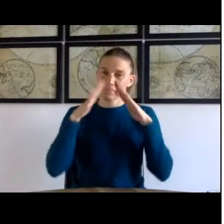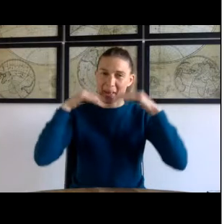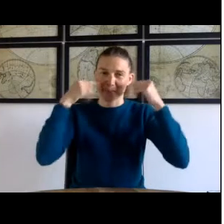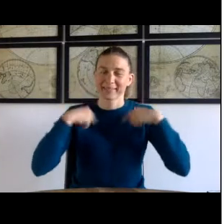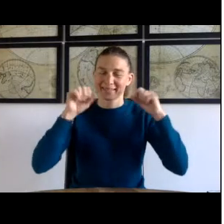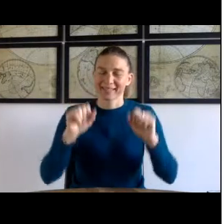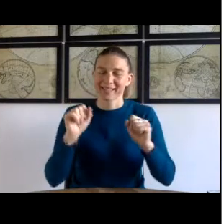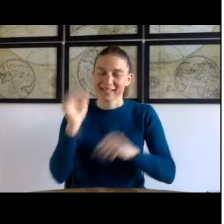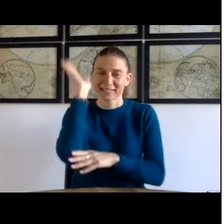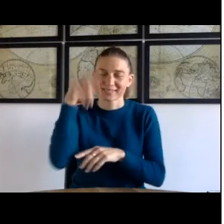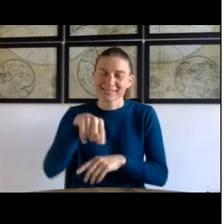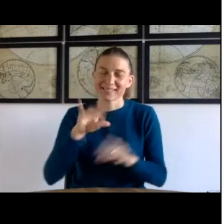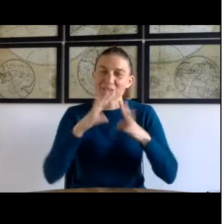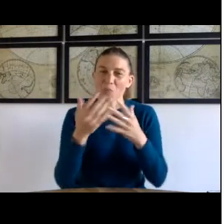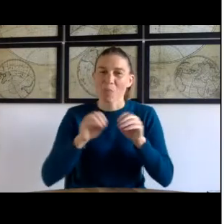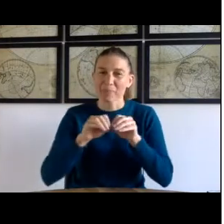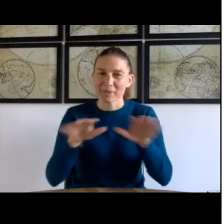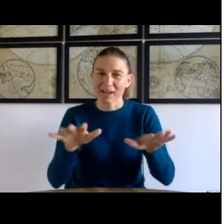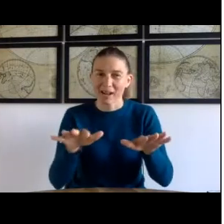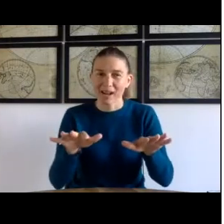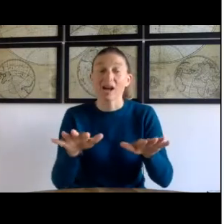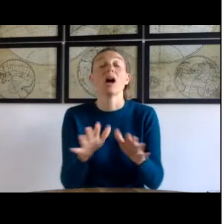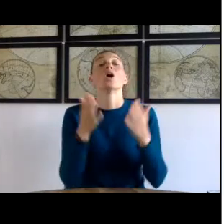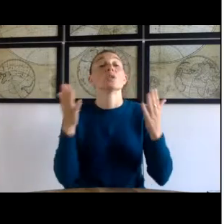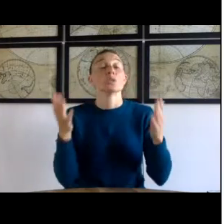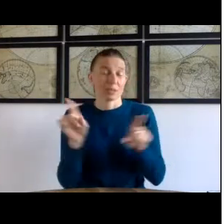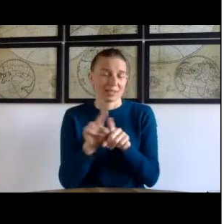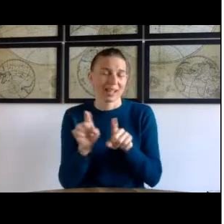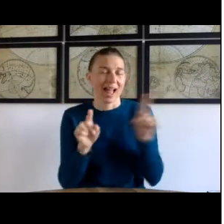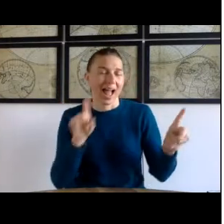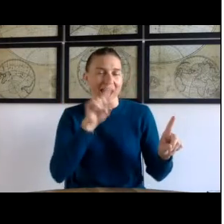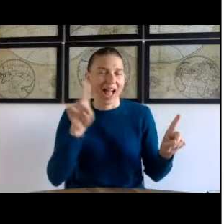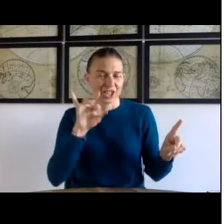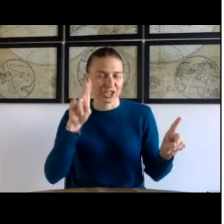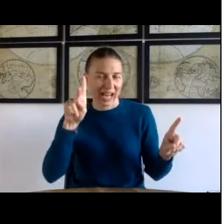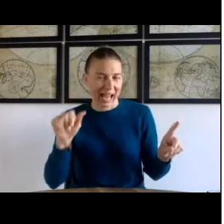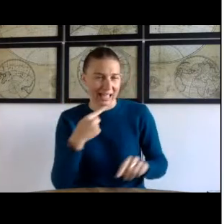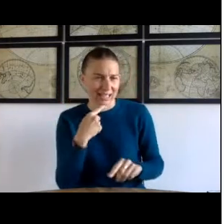So as Zrinka was saying why are we doing this project?